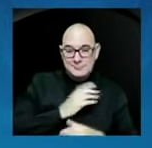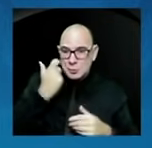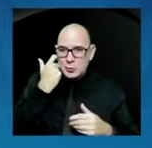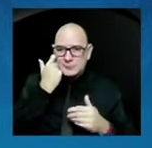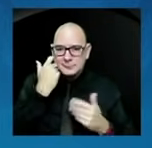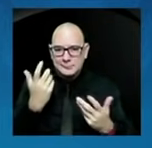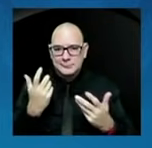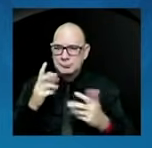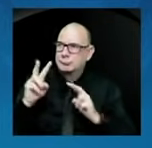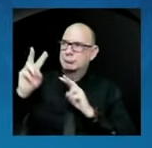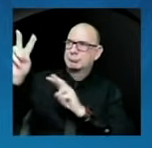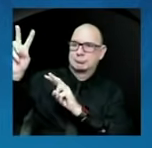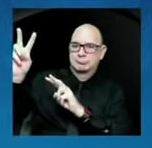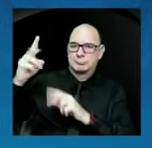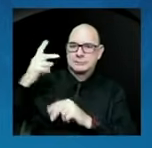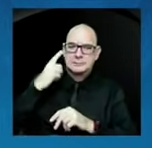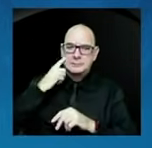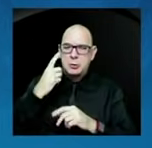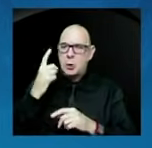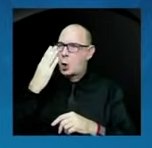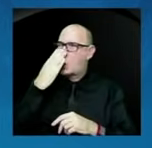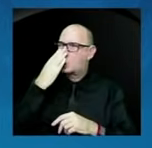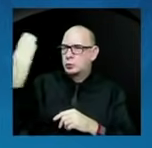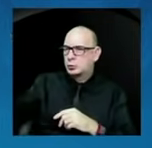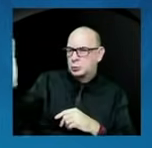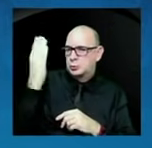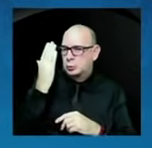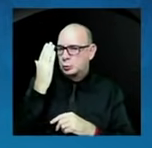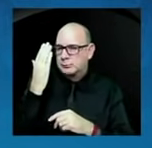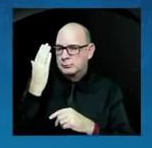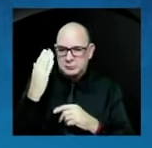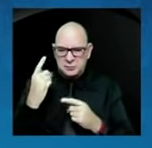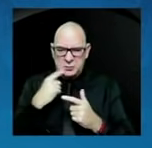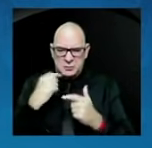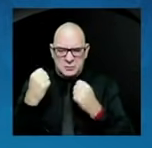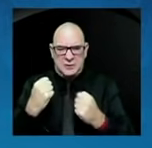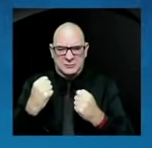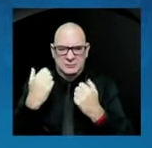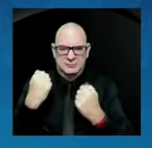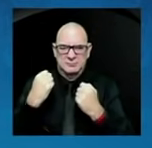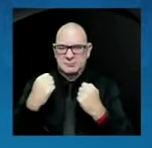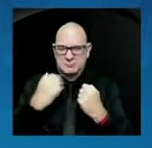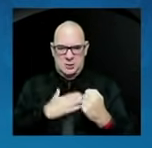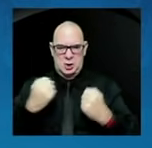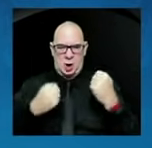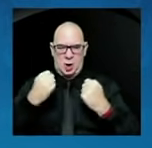NASA. I WAS JUST LOOKING OUT THE WINDOW ALMOST WELL MY NOSE